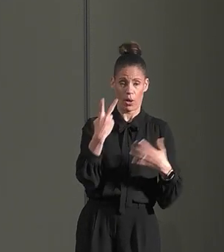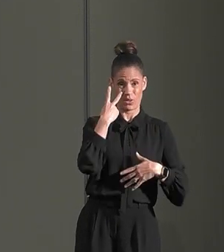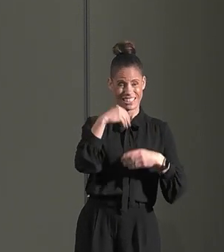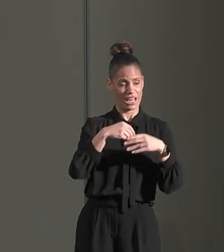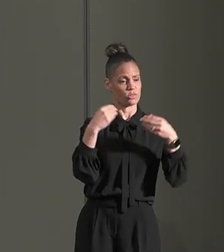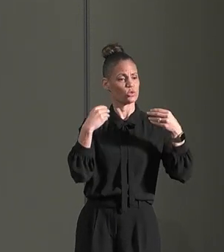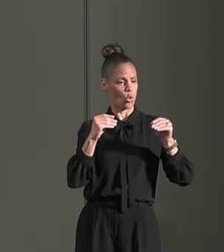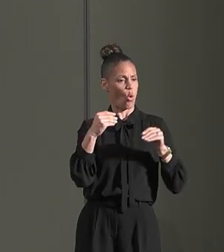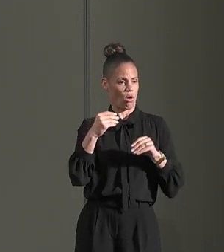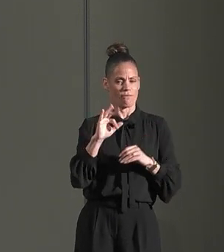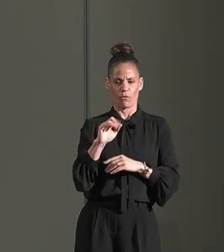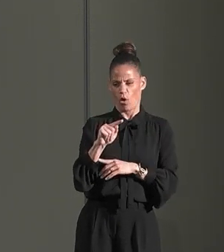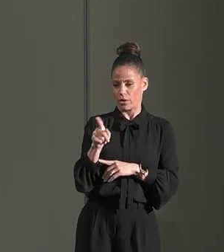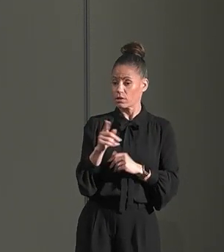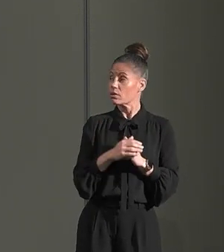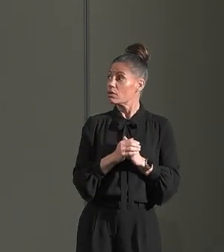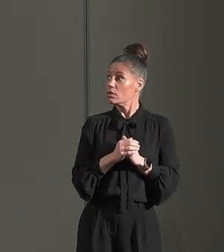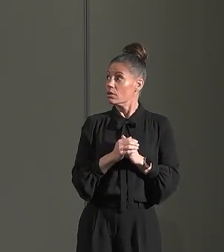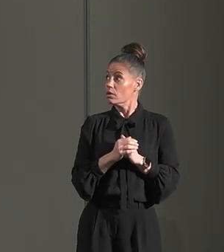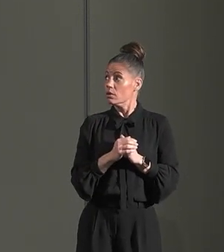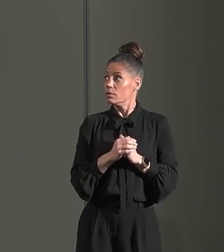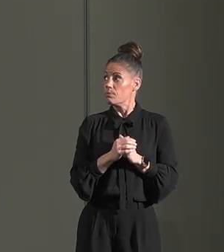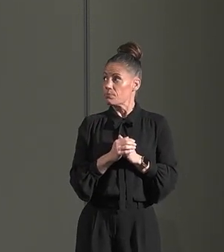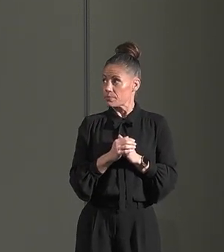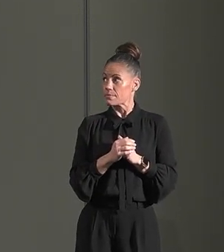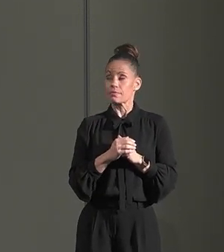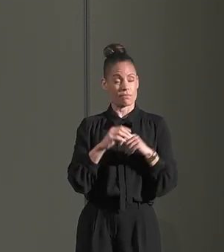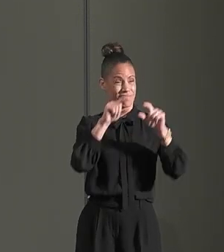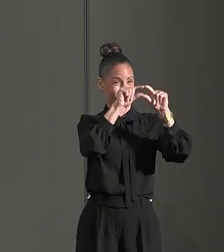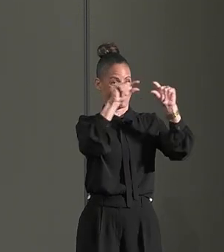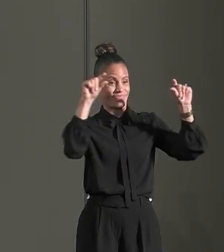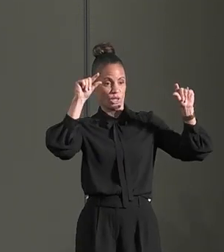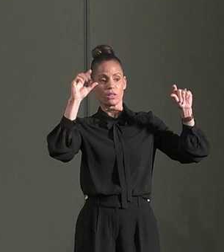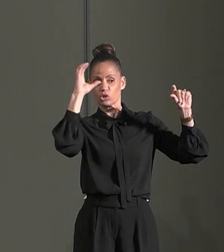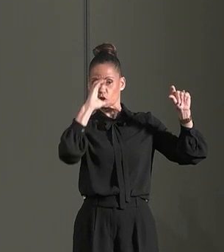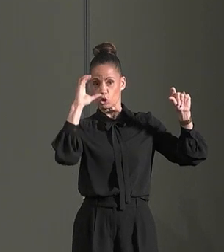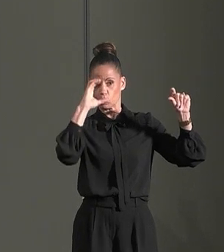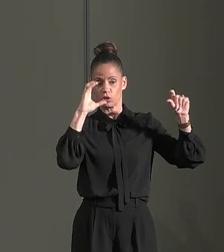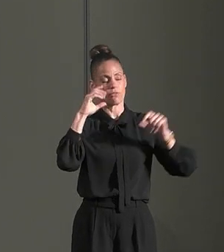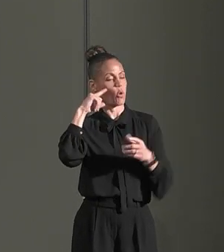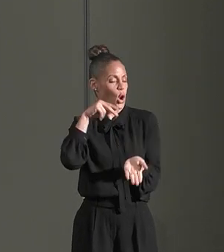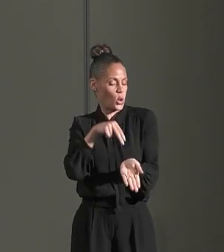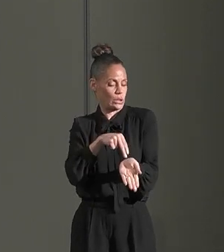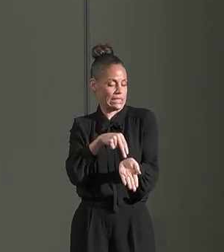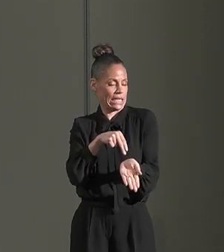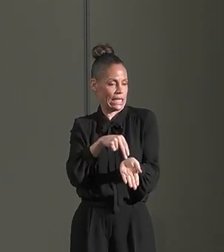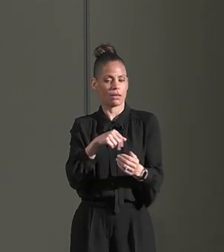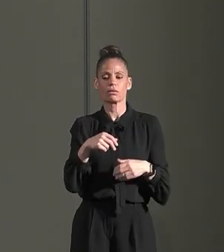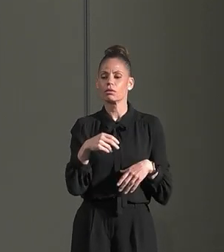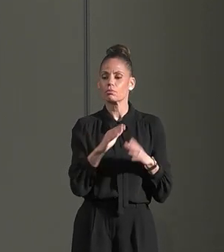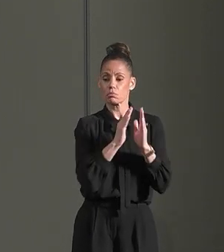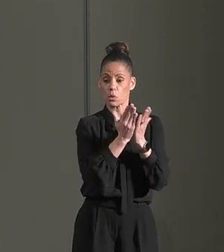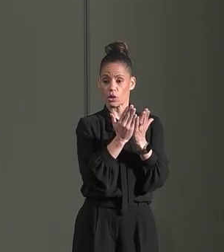take a look I got in this example a search on top in the upper left for nursing. Nursing titles. I